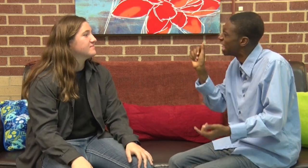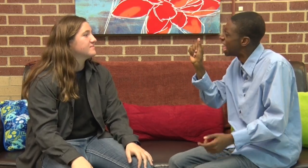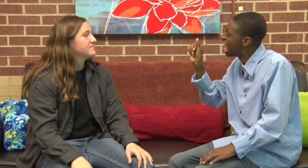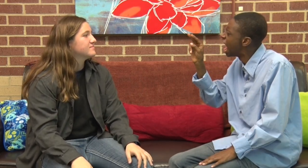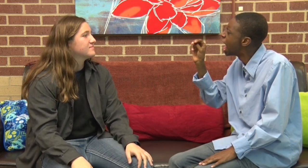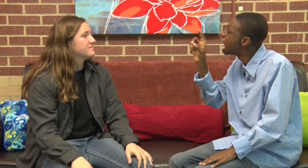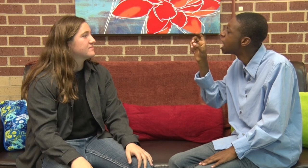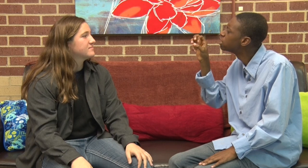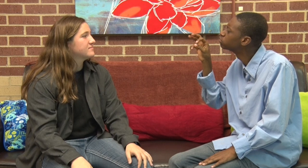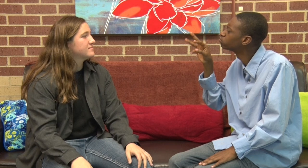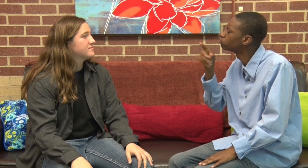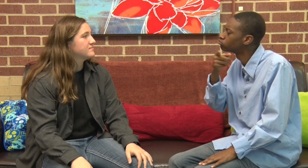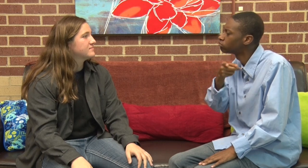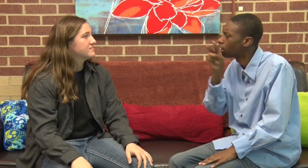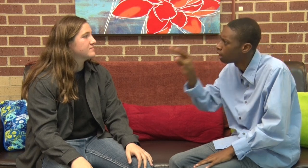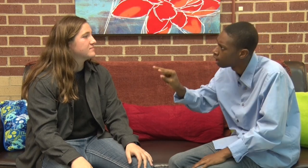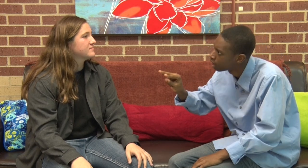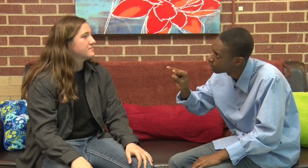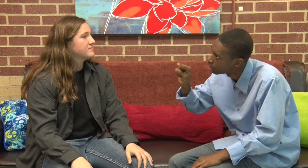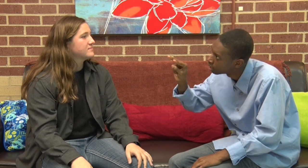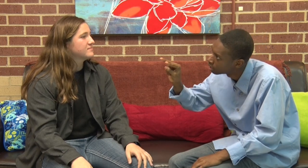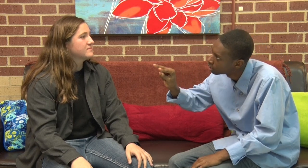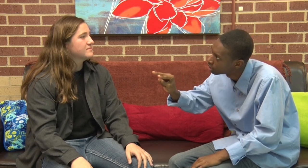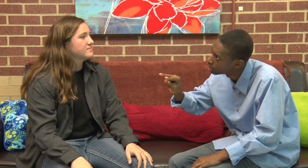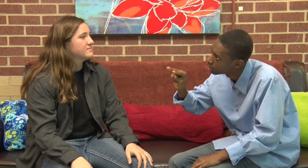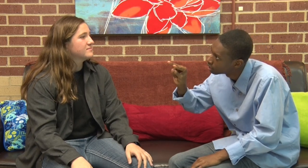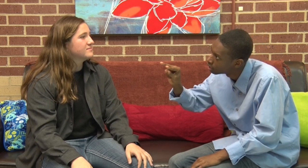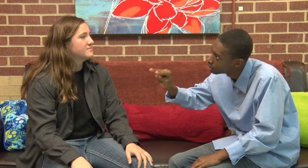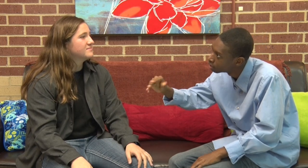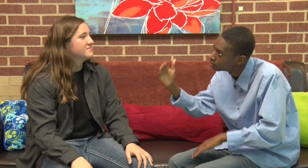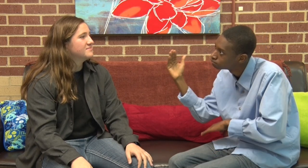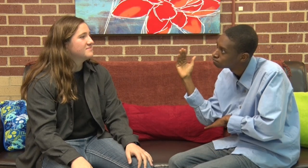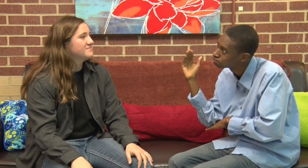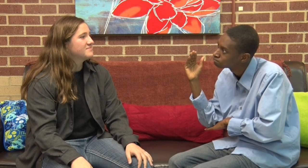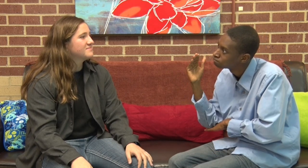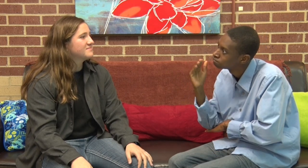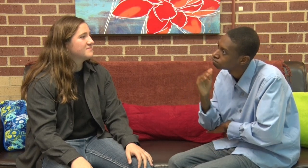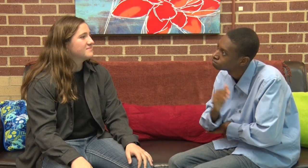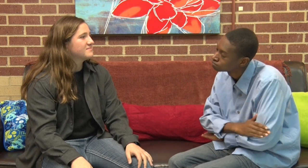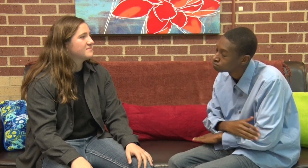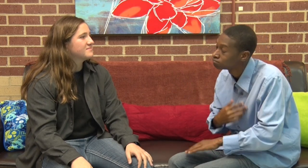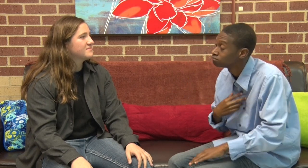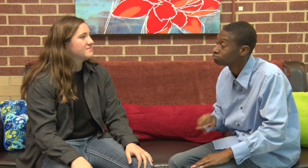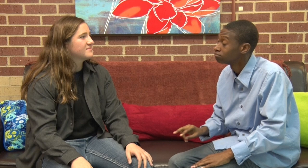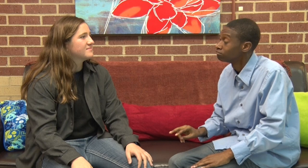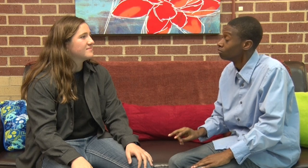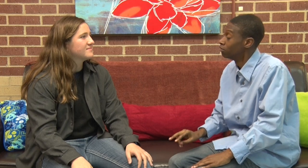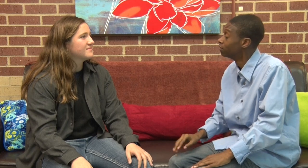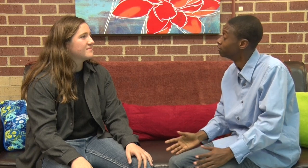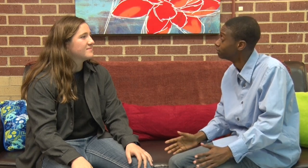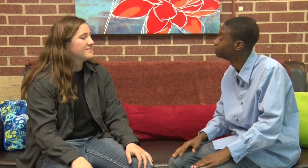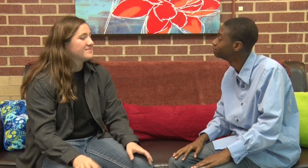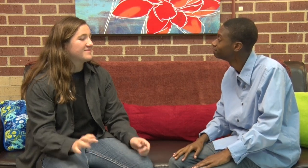Andrew, he just stares and stares at Nicky's freckles all day.